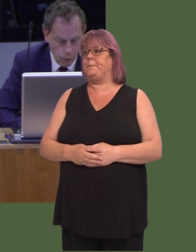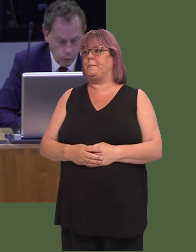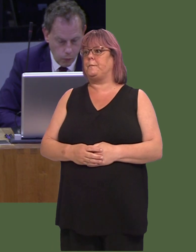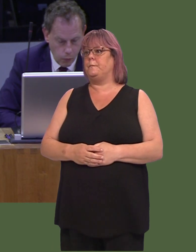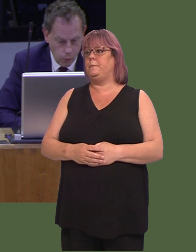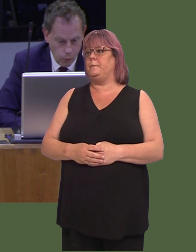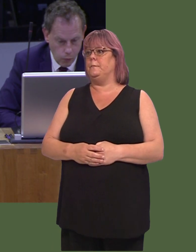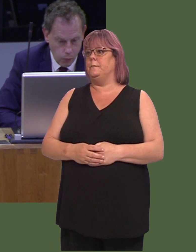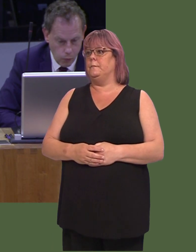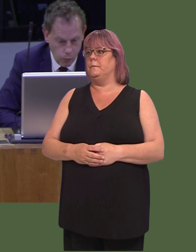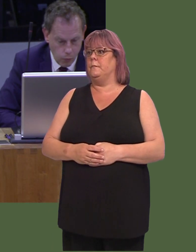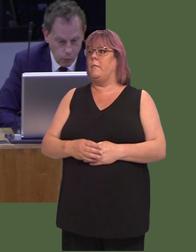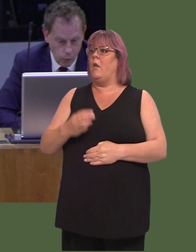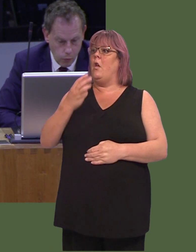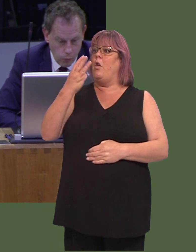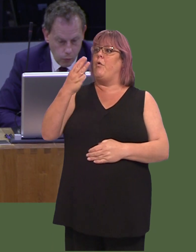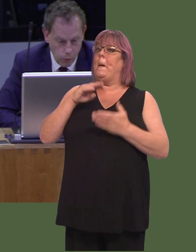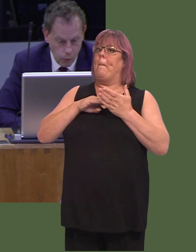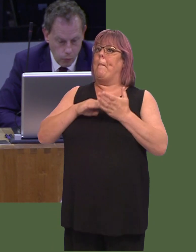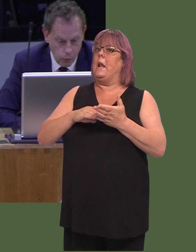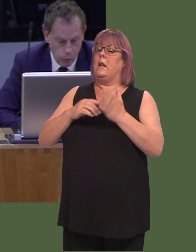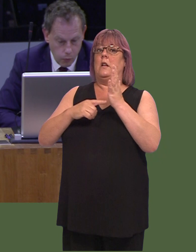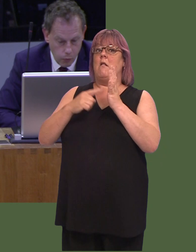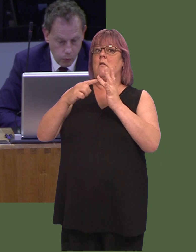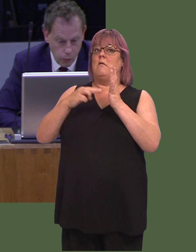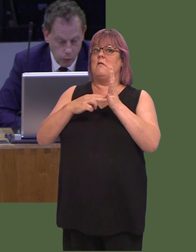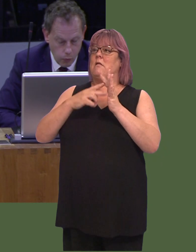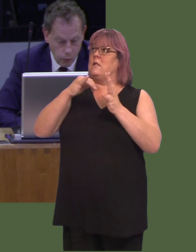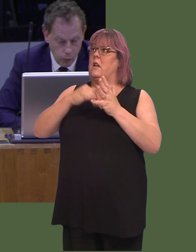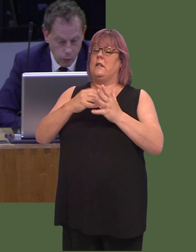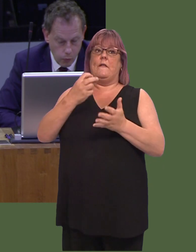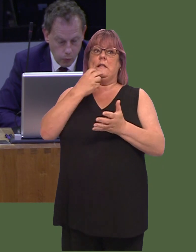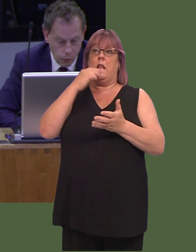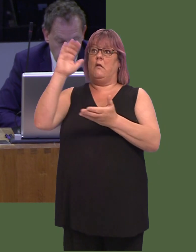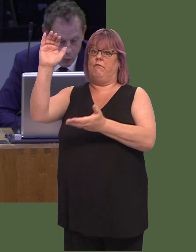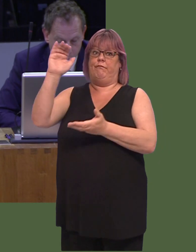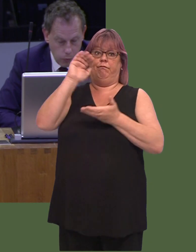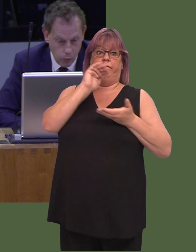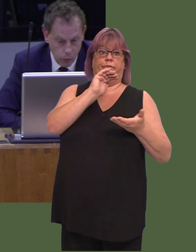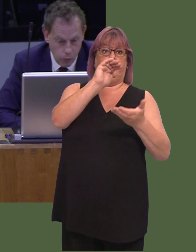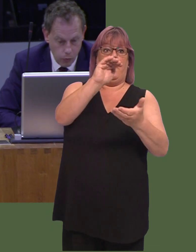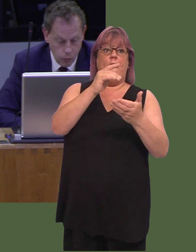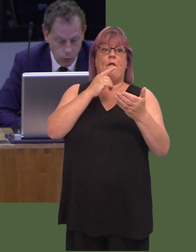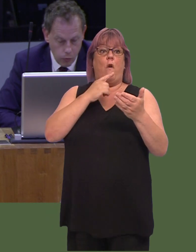There's a strategy to use 3 million tonnes of steel in the next five years on infrastructure